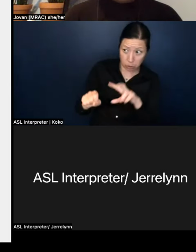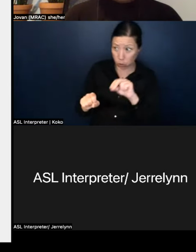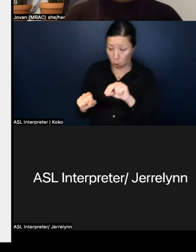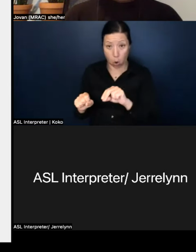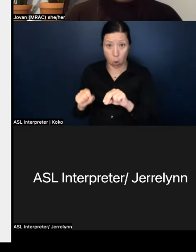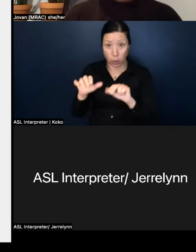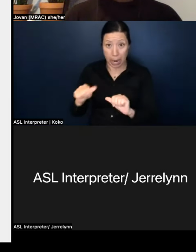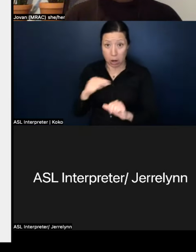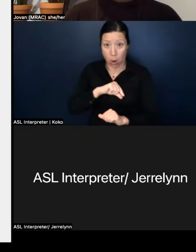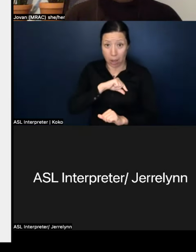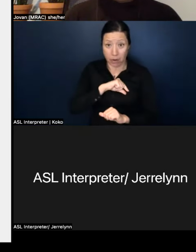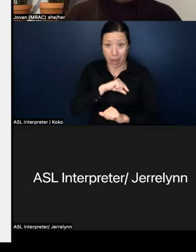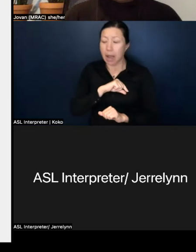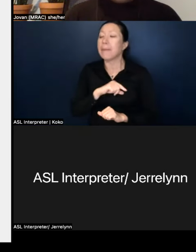Does that answer that question?